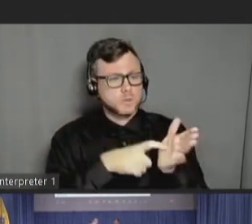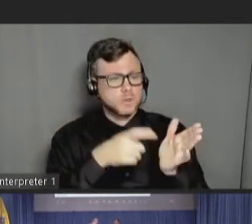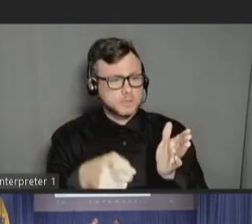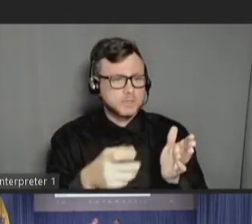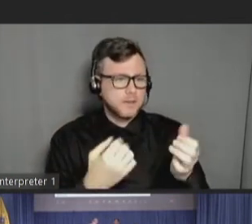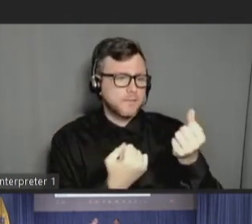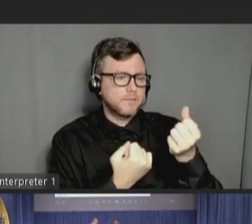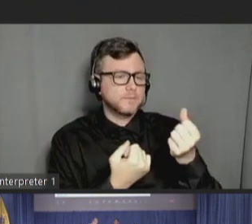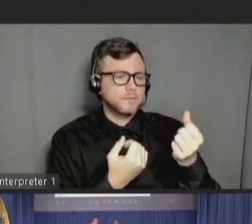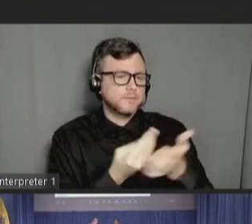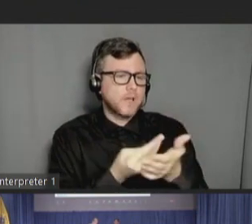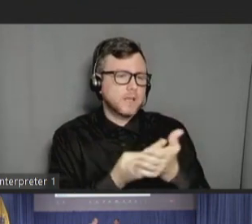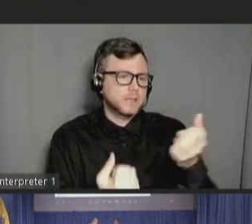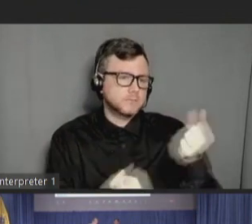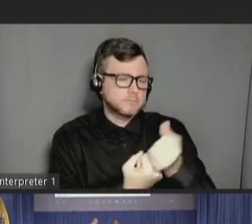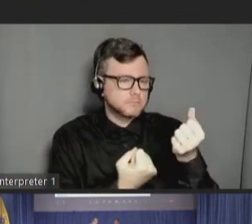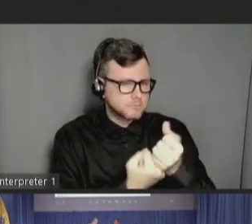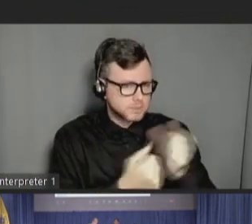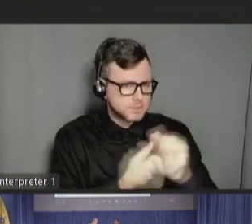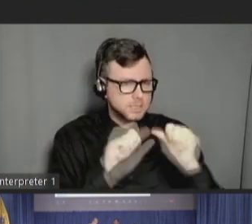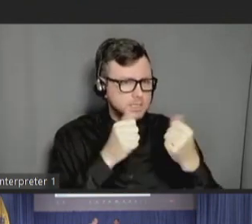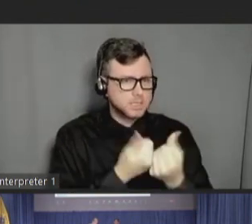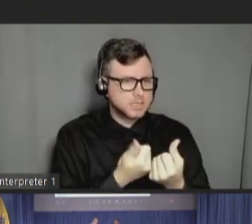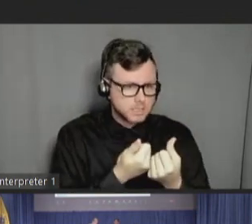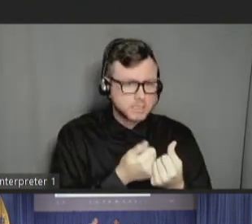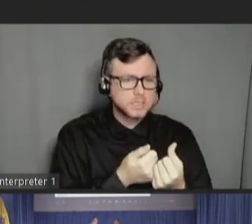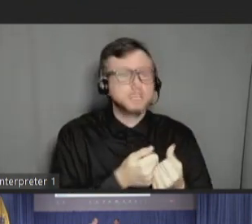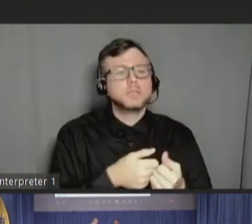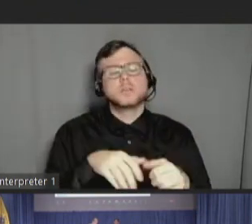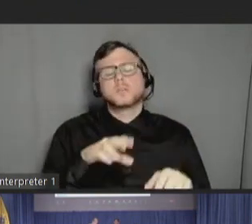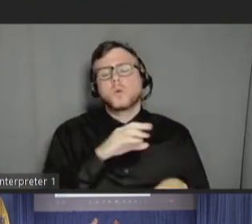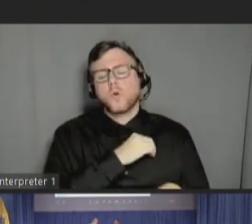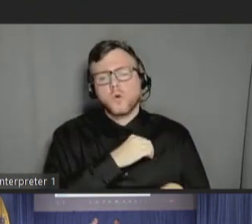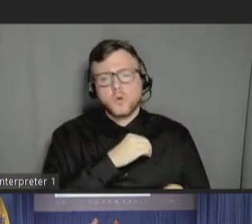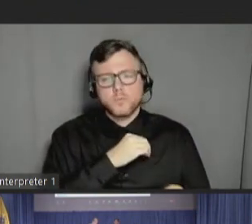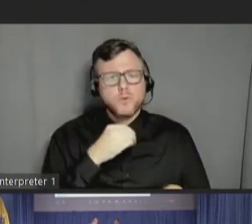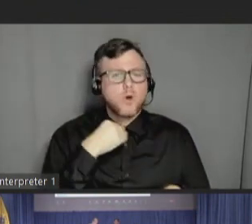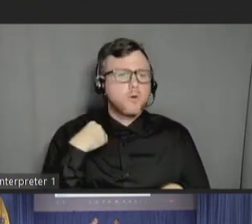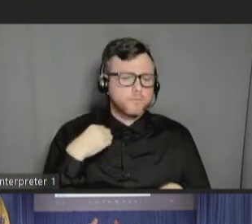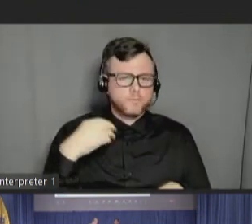and their incredible program officers and directors for recognizing the